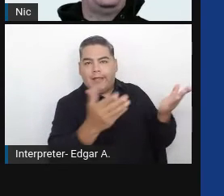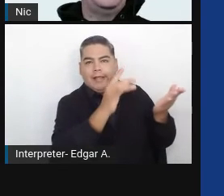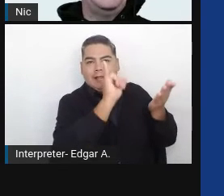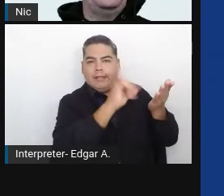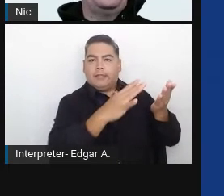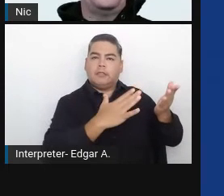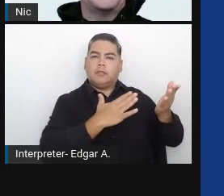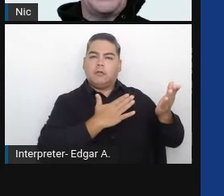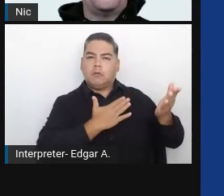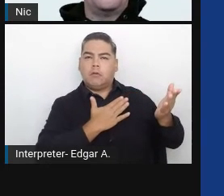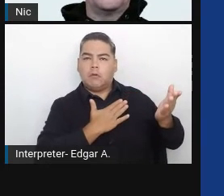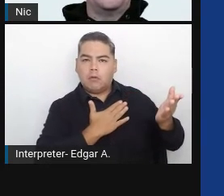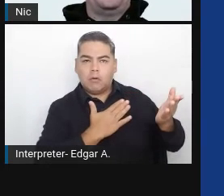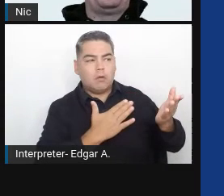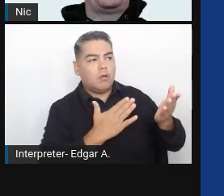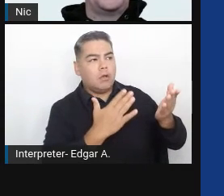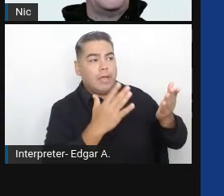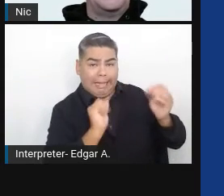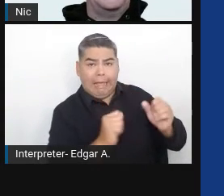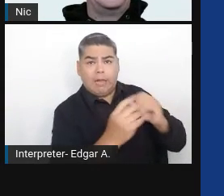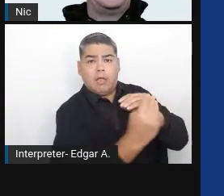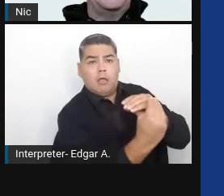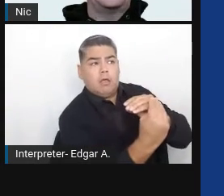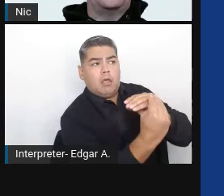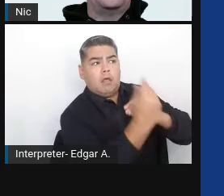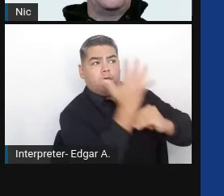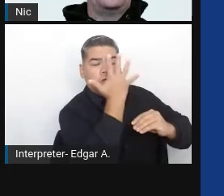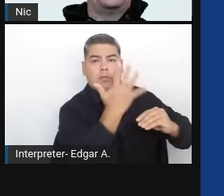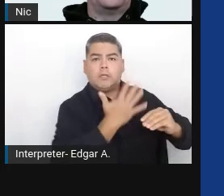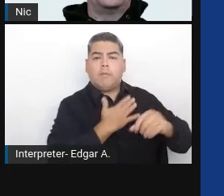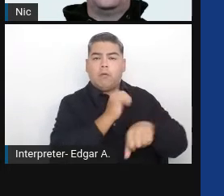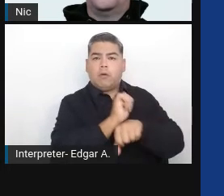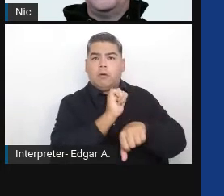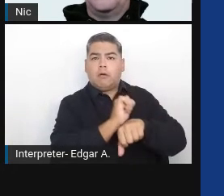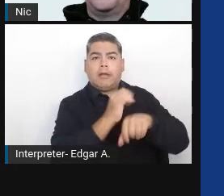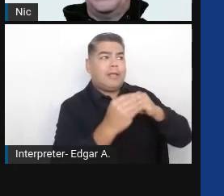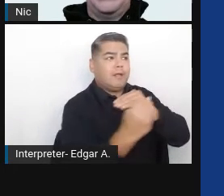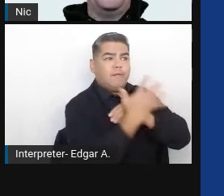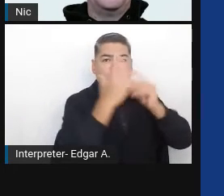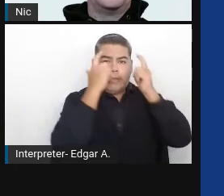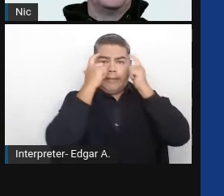We influence our work, and it takes a lot of work to go beyond ableism.